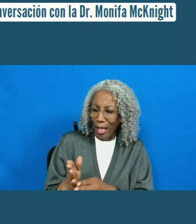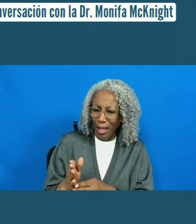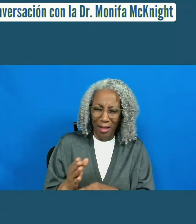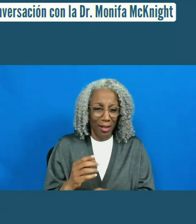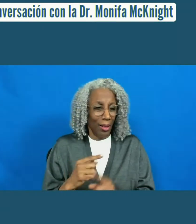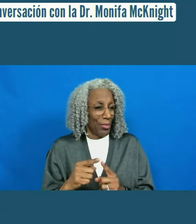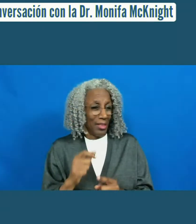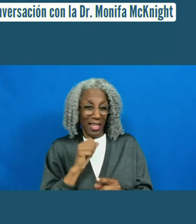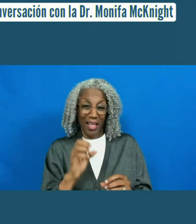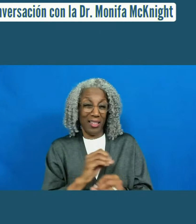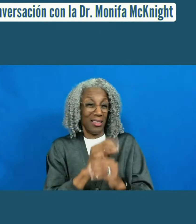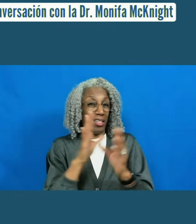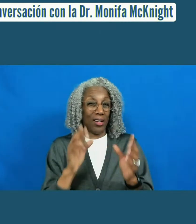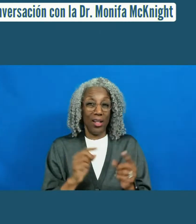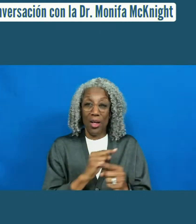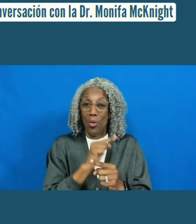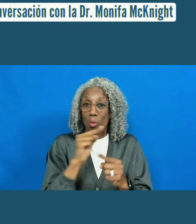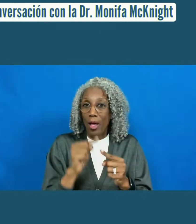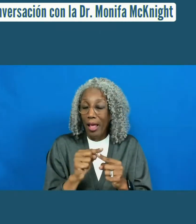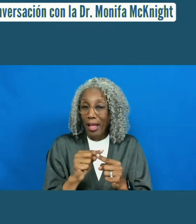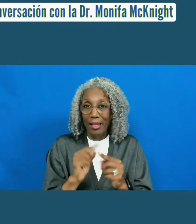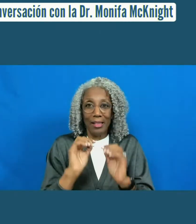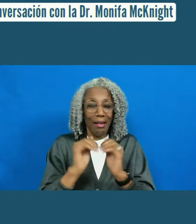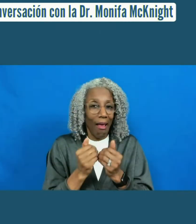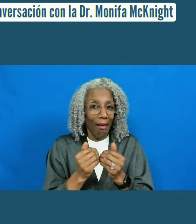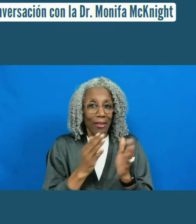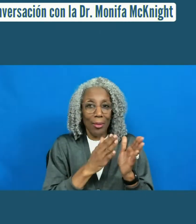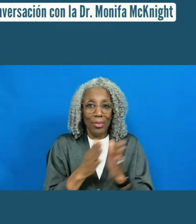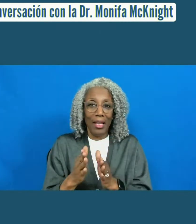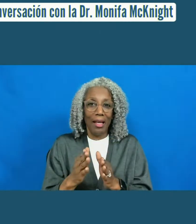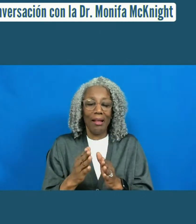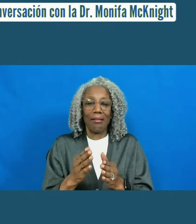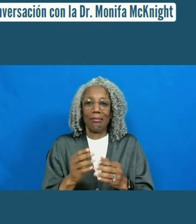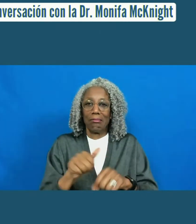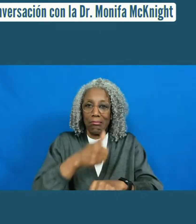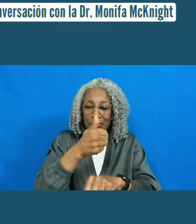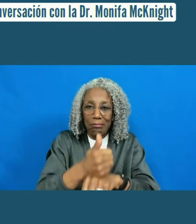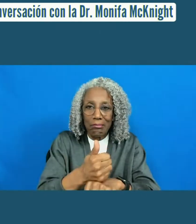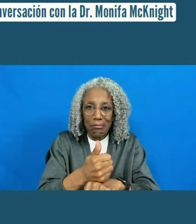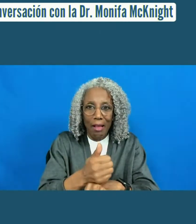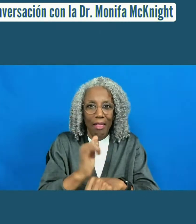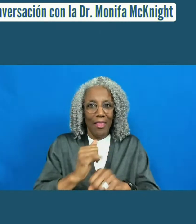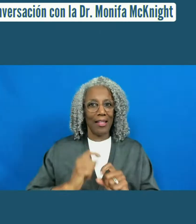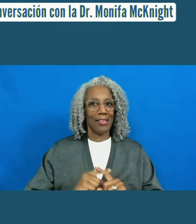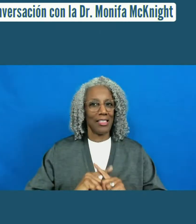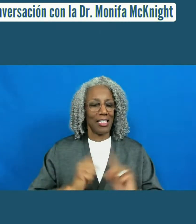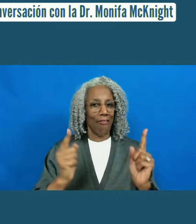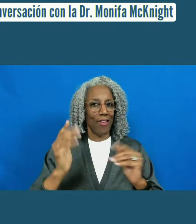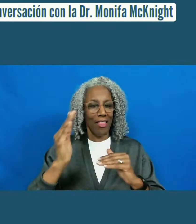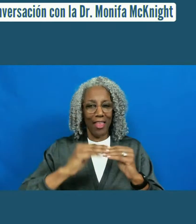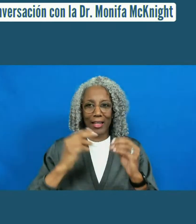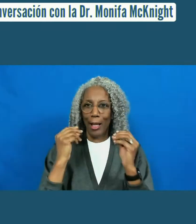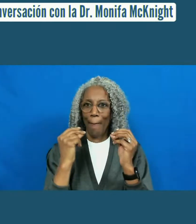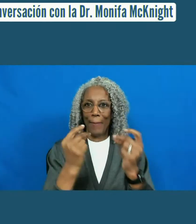that is forthcoming, but there's been no clarity on when or to what extent this plan will be